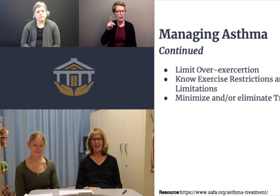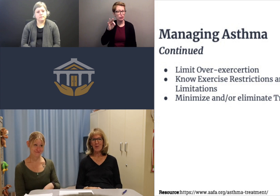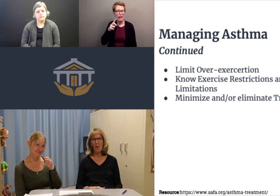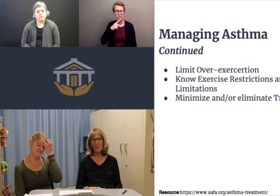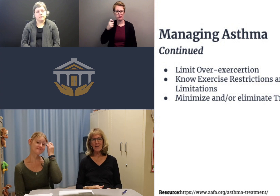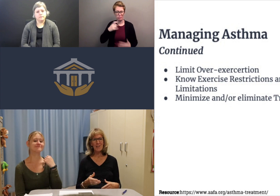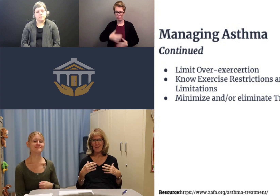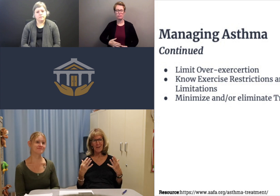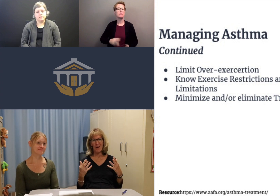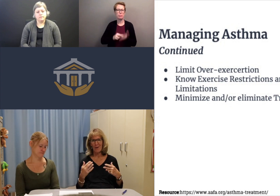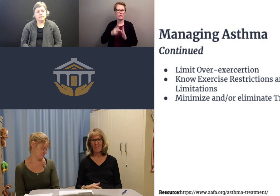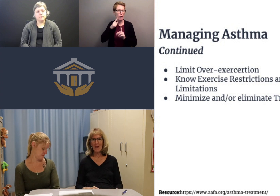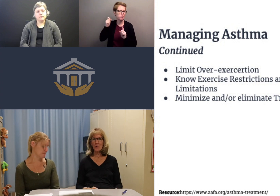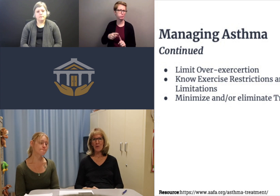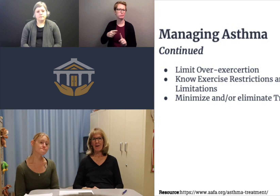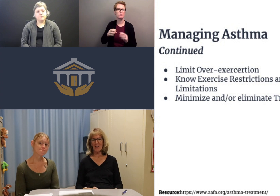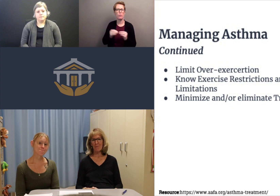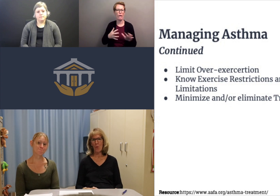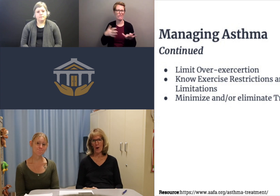so always just, you know, make sure you have enough water,